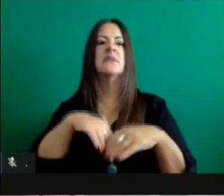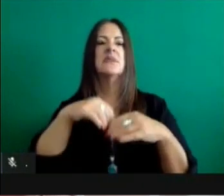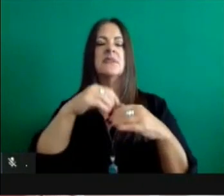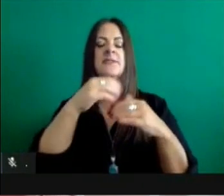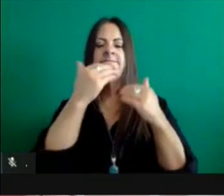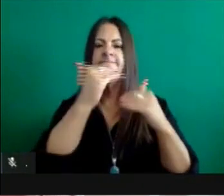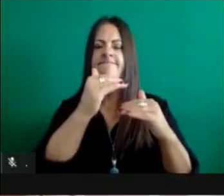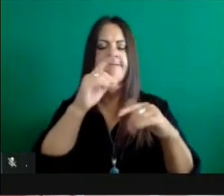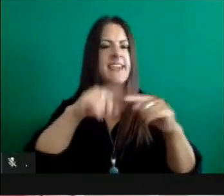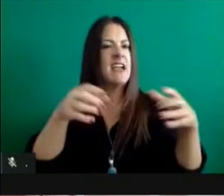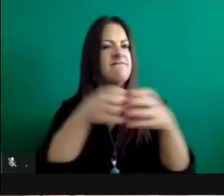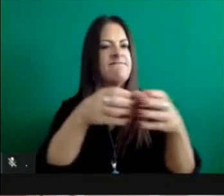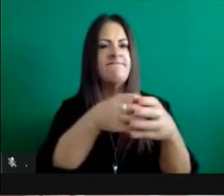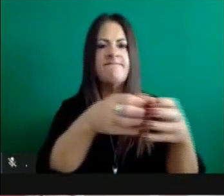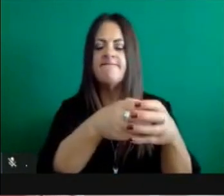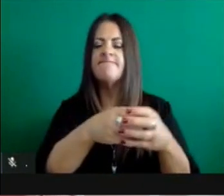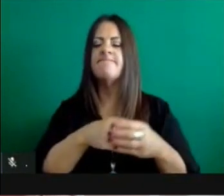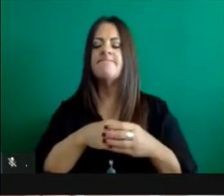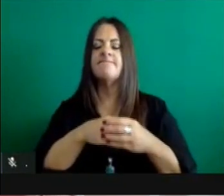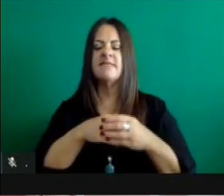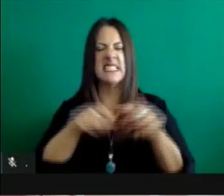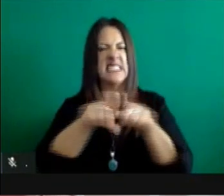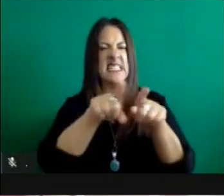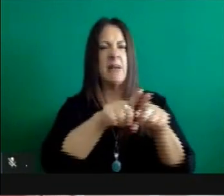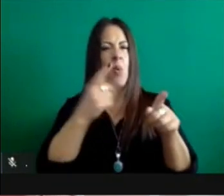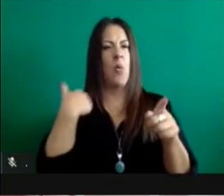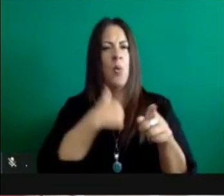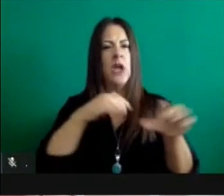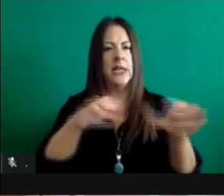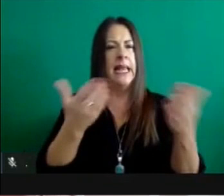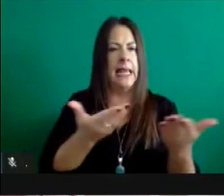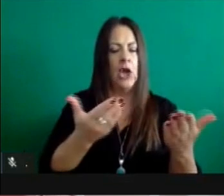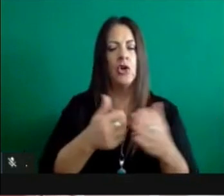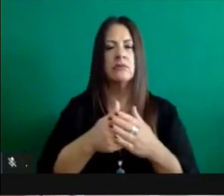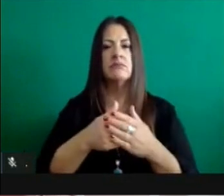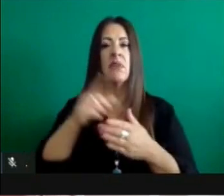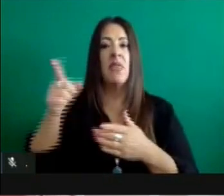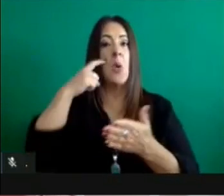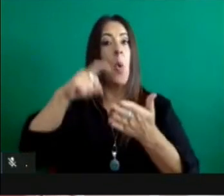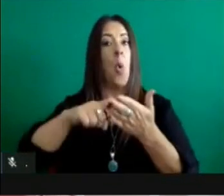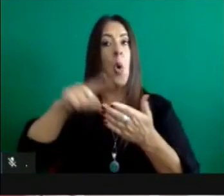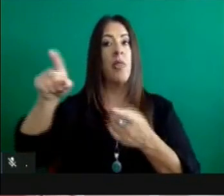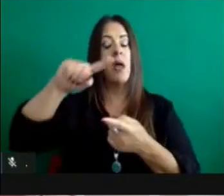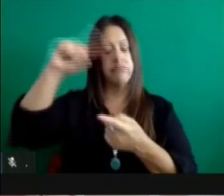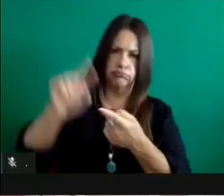NATIONAL CLOSURE THAT INCLUDED NONESSENTIAL BUSINESSES, LIMITS ON GATHERINGS, VERY SIMILAR TO